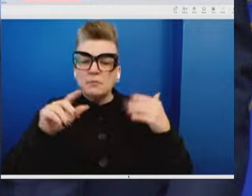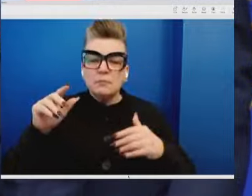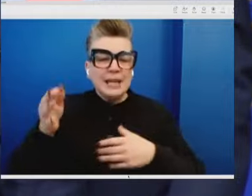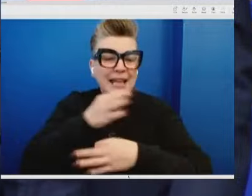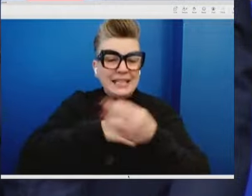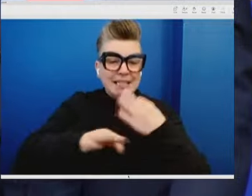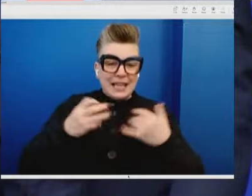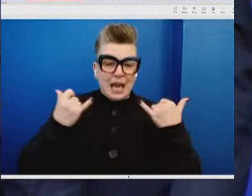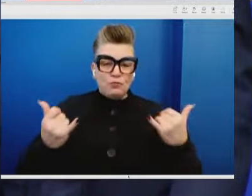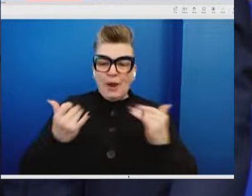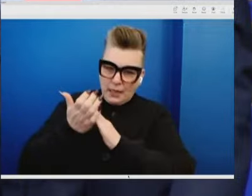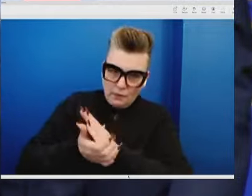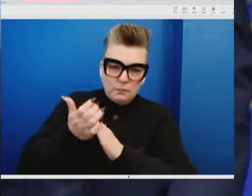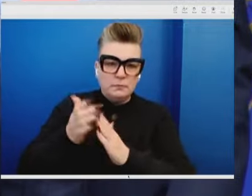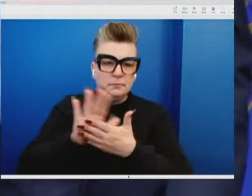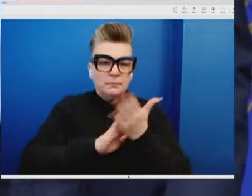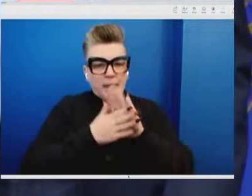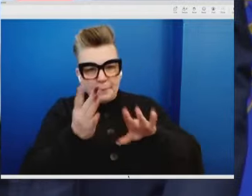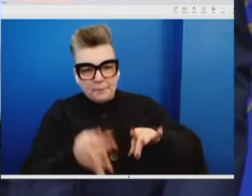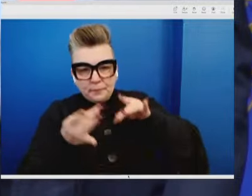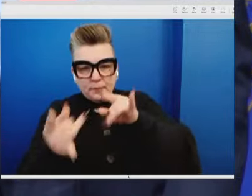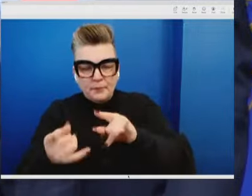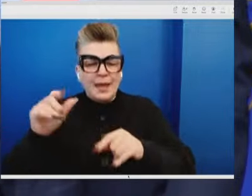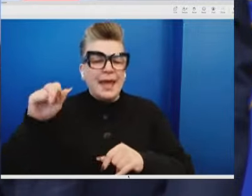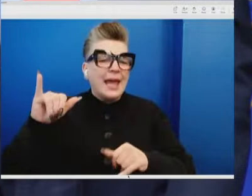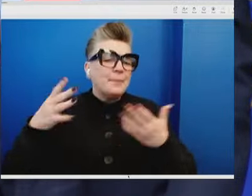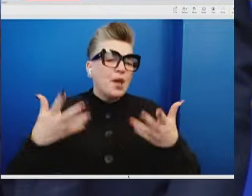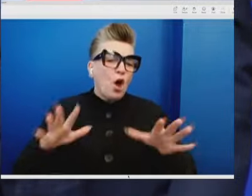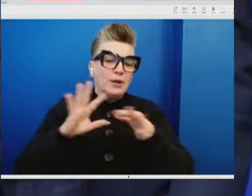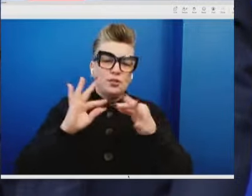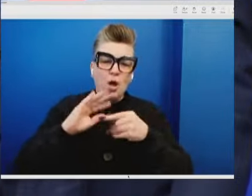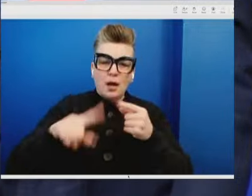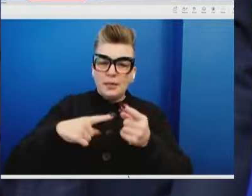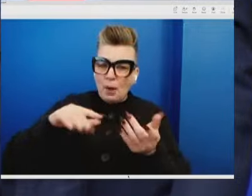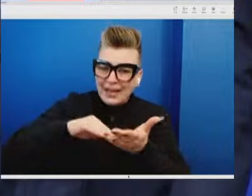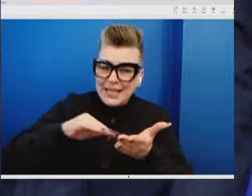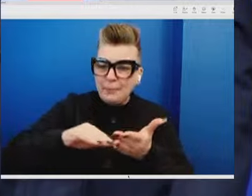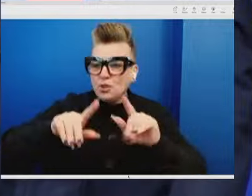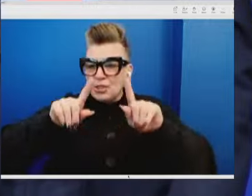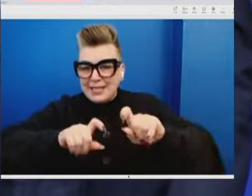because there's a lot of exemptions as part of the process as well. So we can gather data around